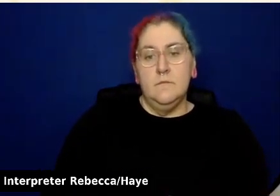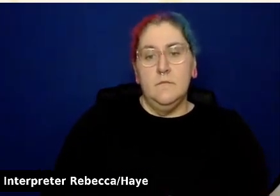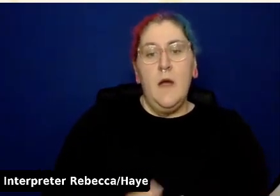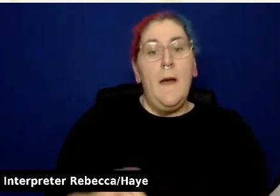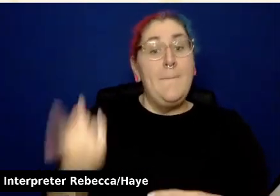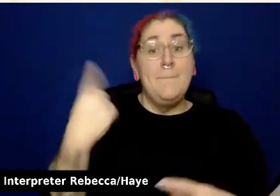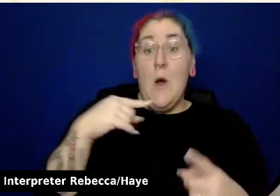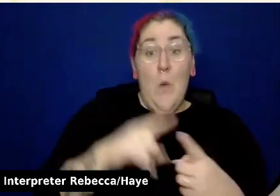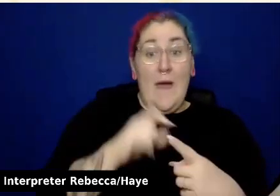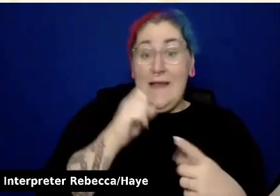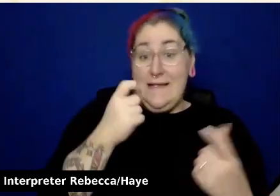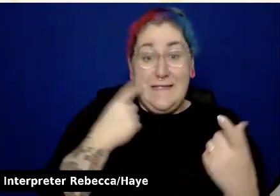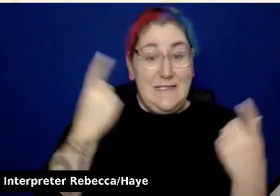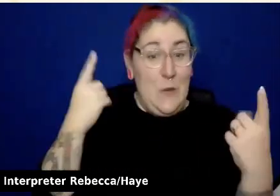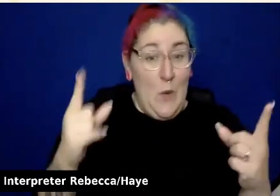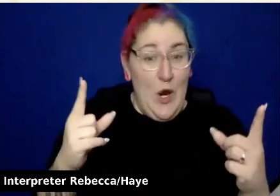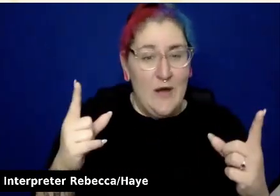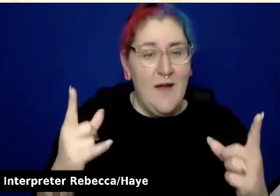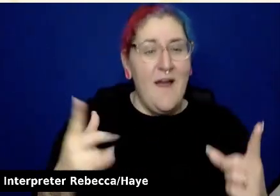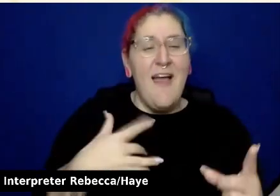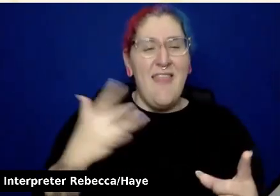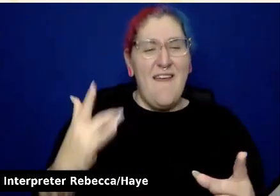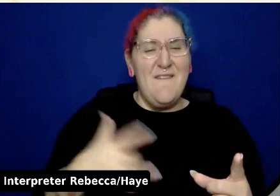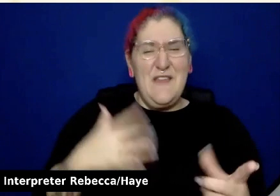Similarly, role equal to presentation are also often misinterpreted.